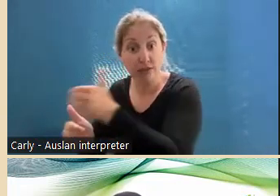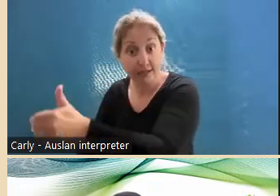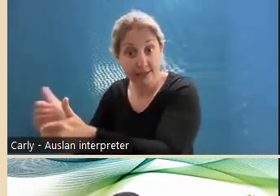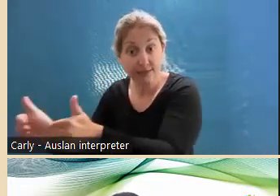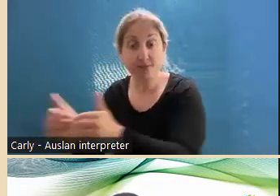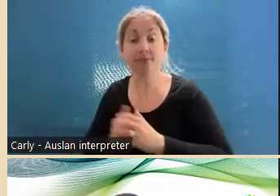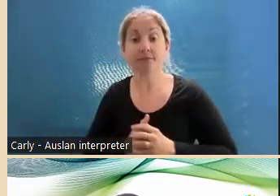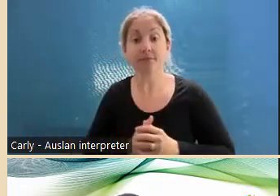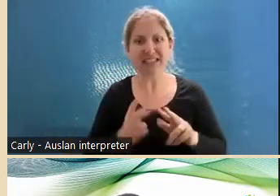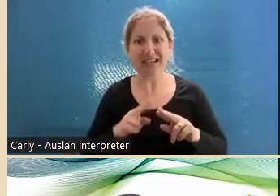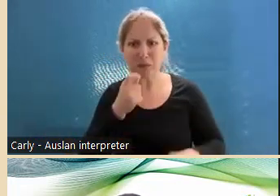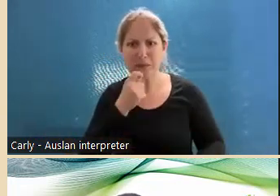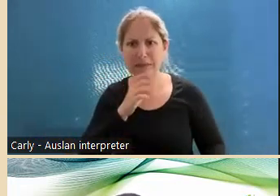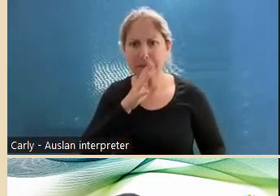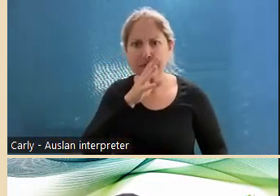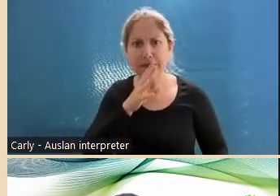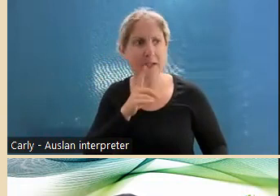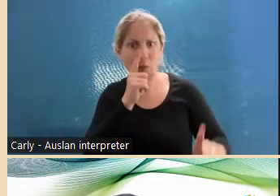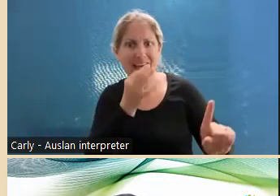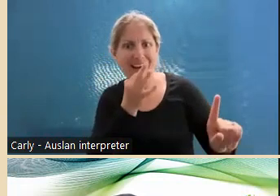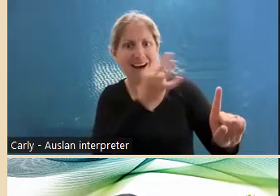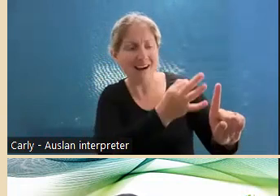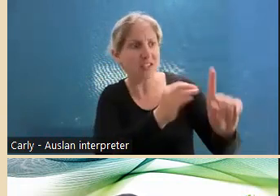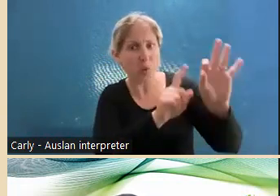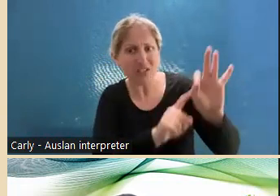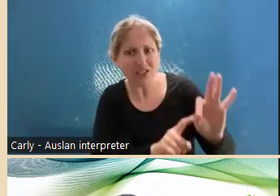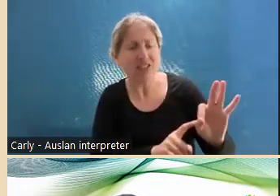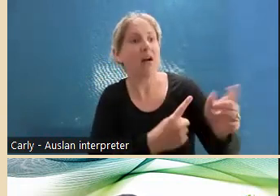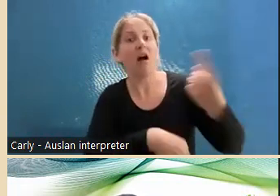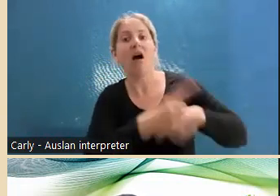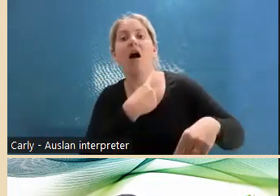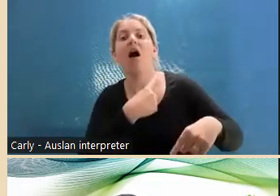answering questions you may have about the process.